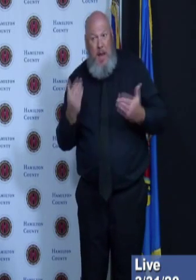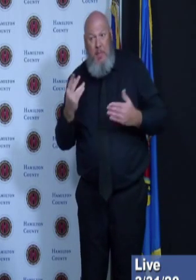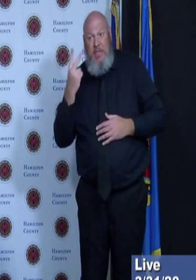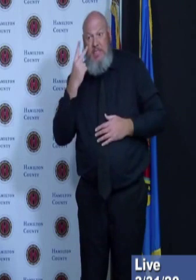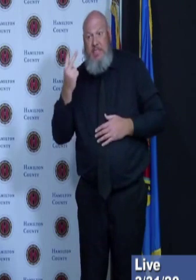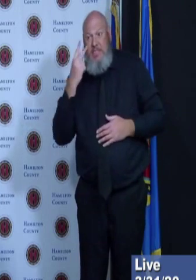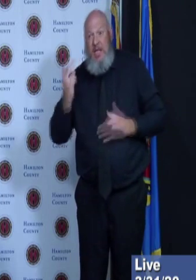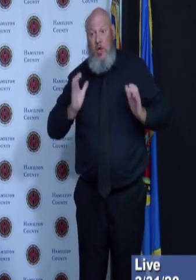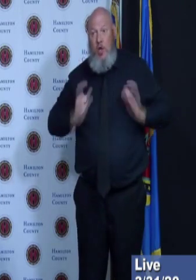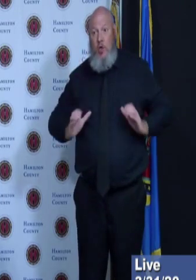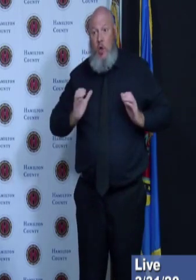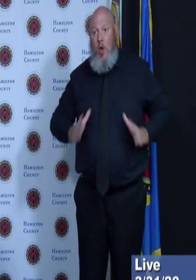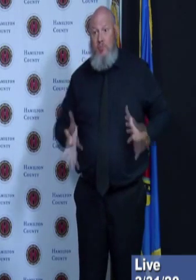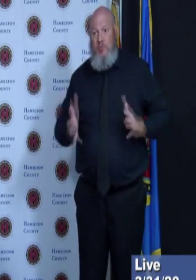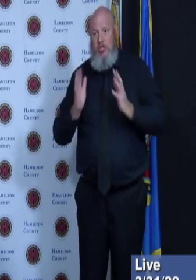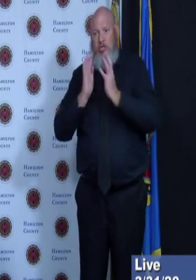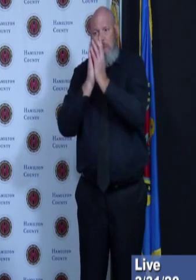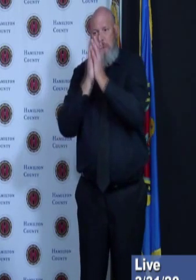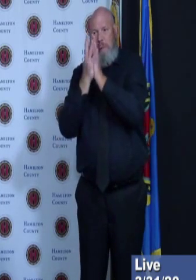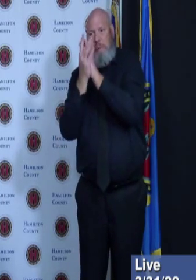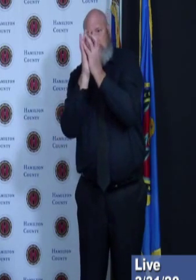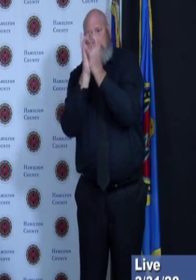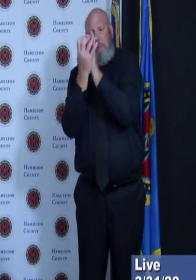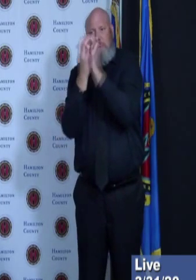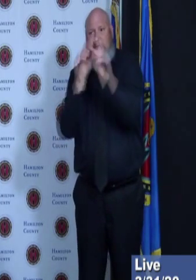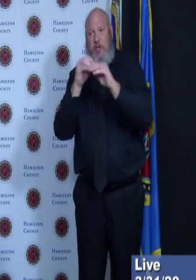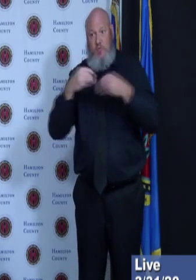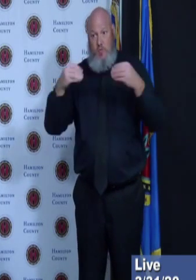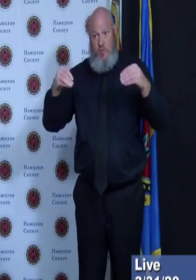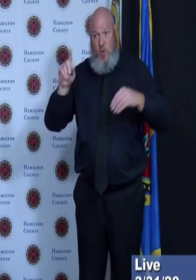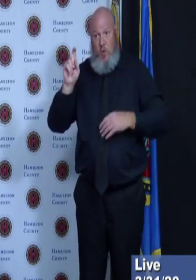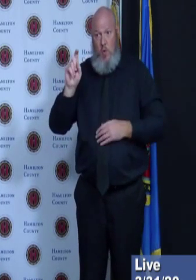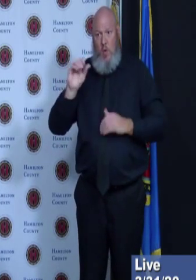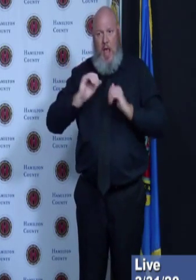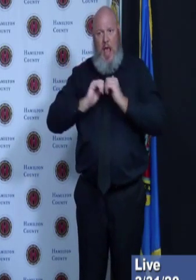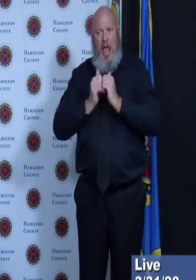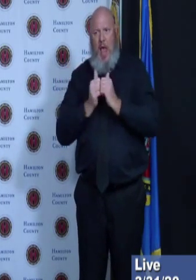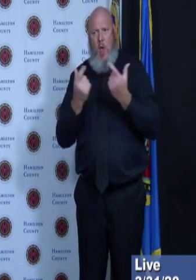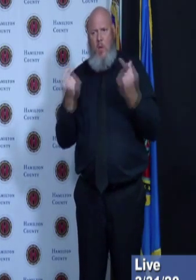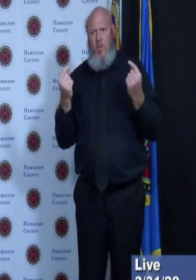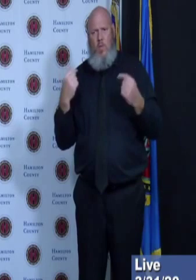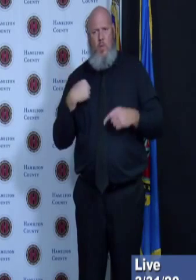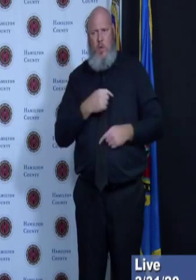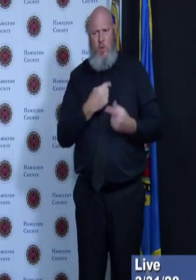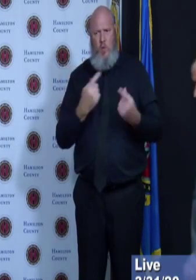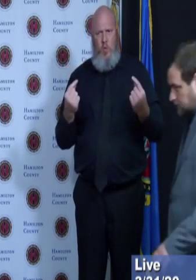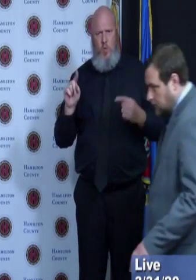social distancing what can be done then so I'm gonna move out of the way here